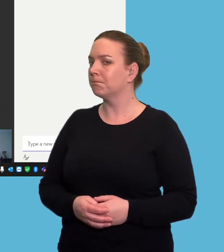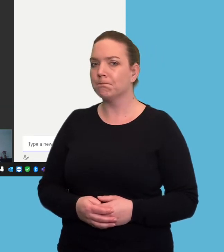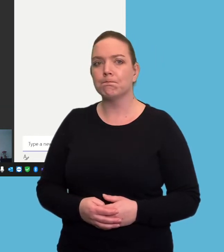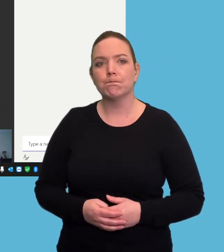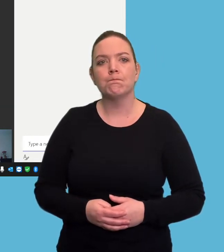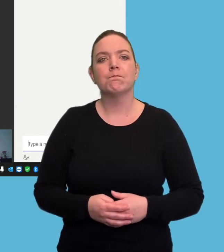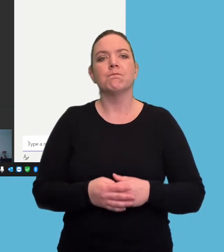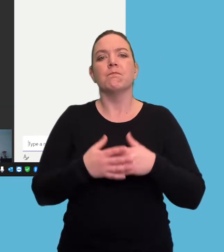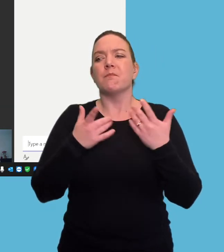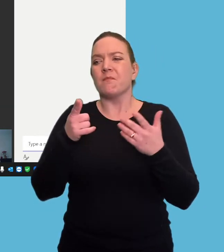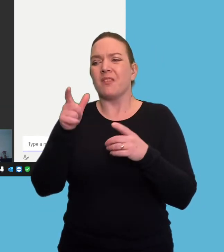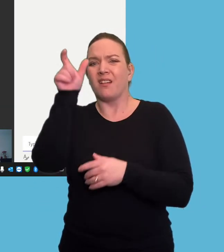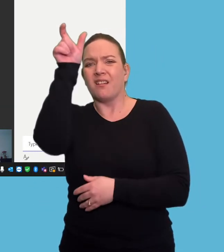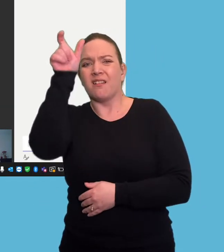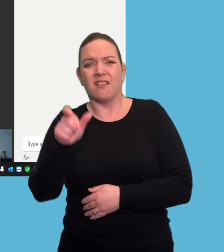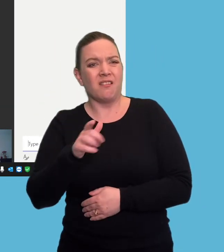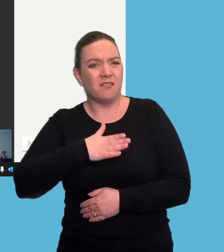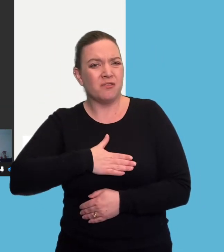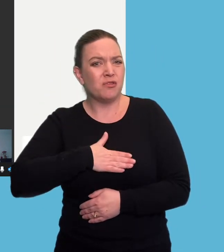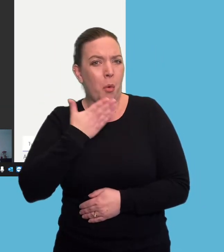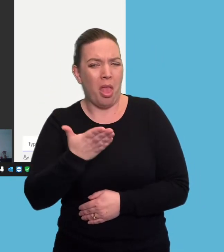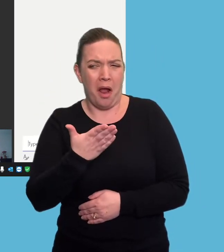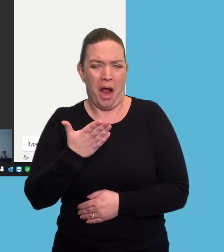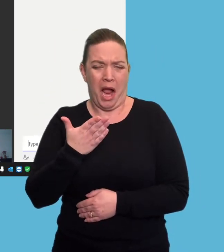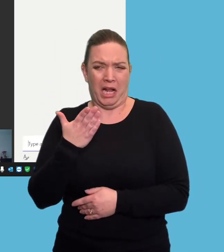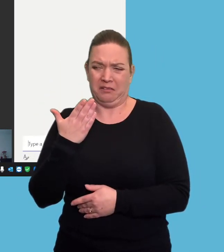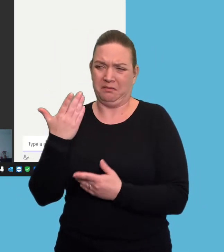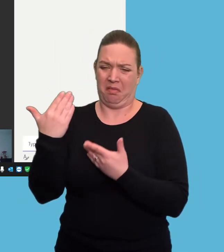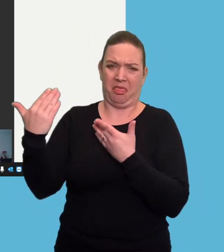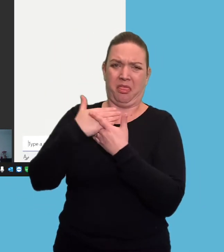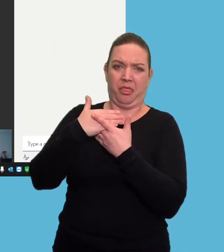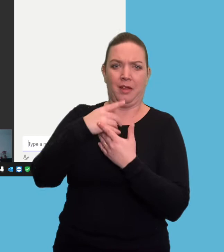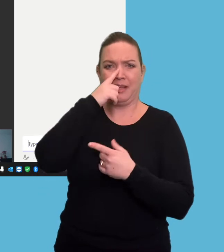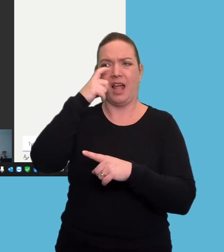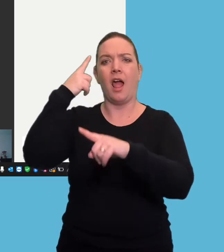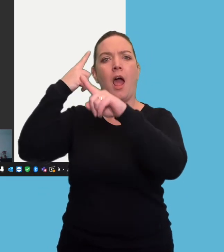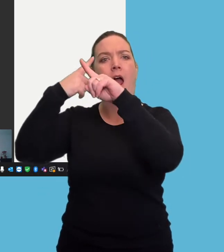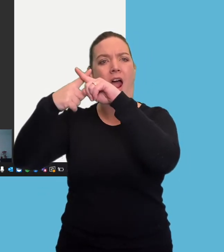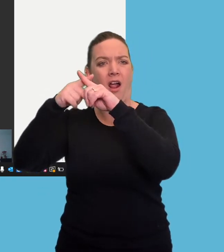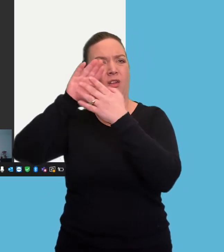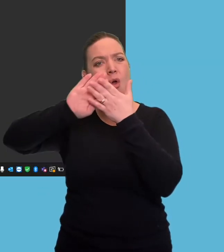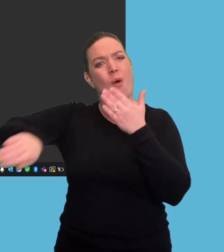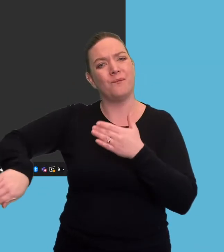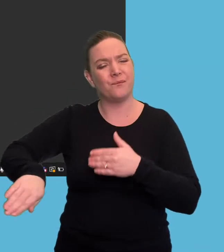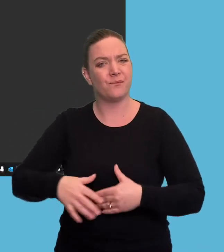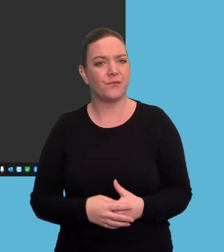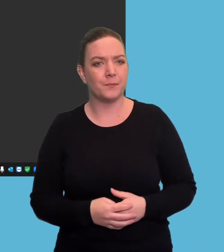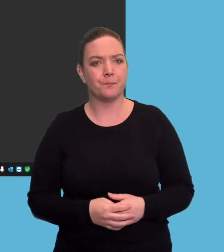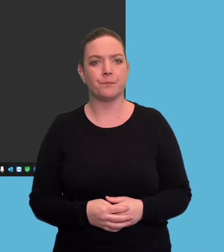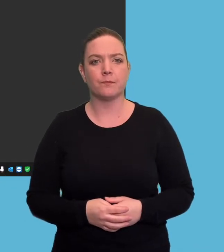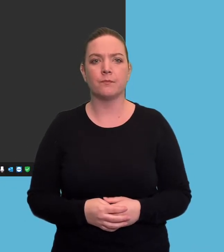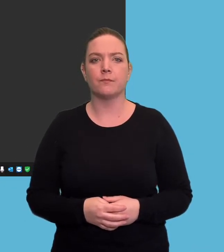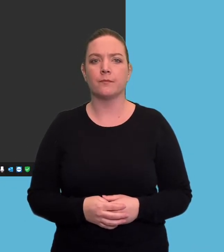To close the meeting chat, if you find it distracting, you can just click the cross at the top here.